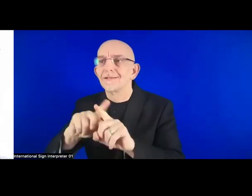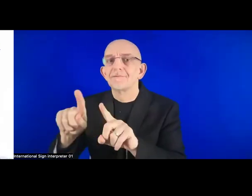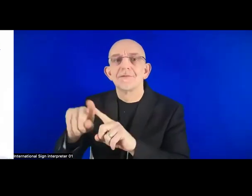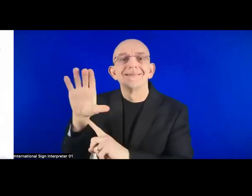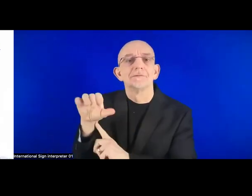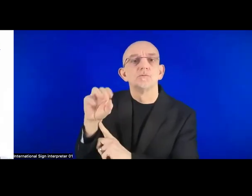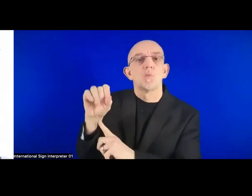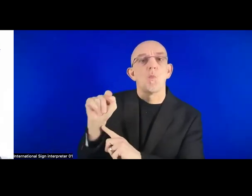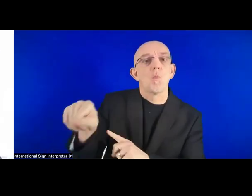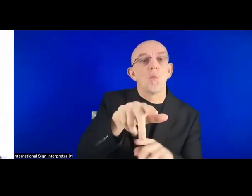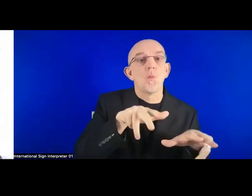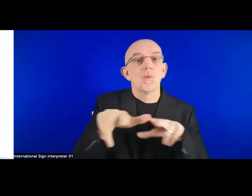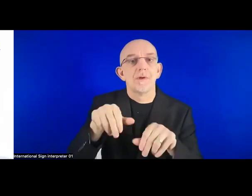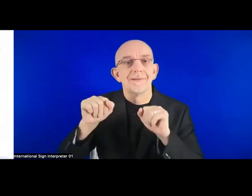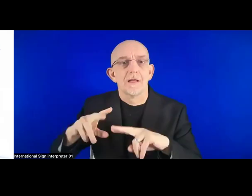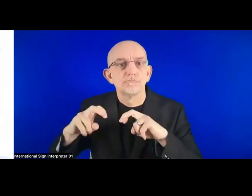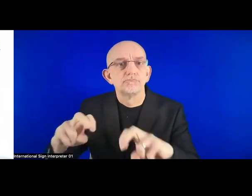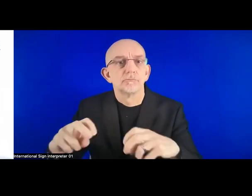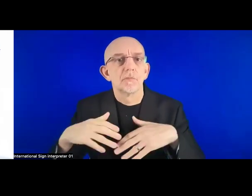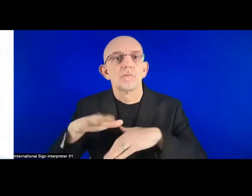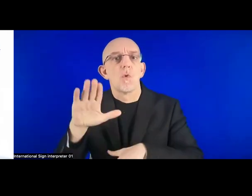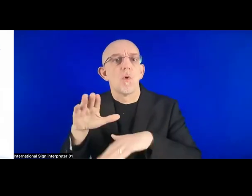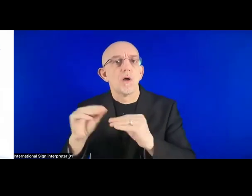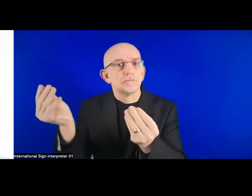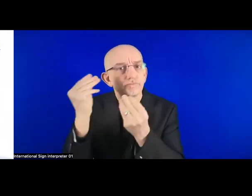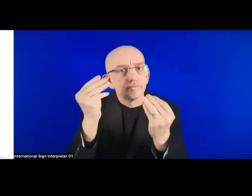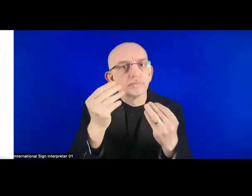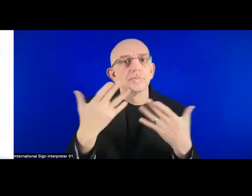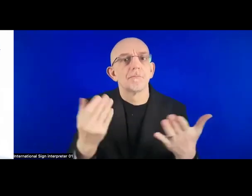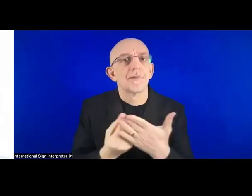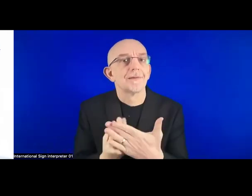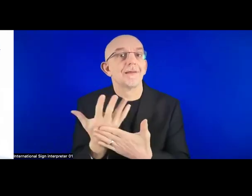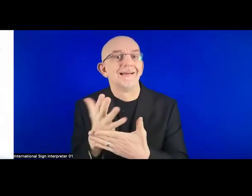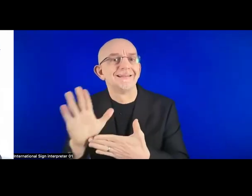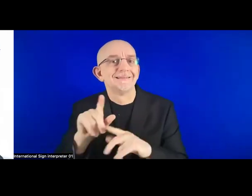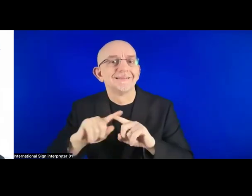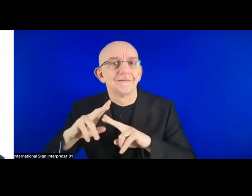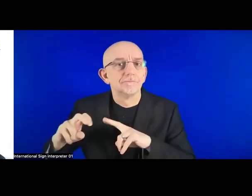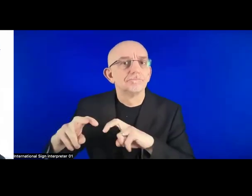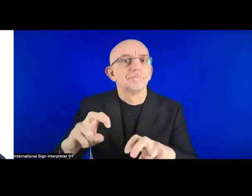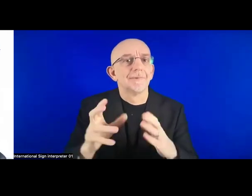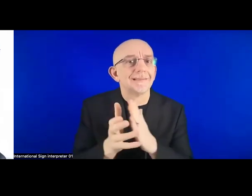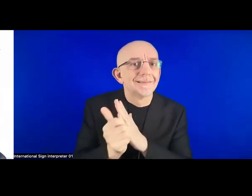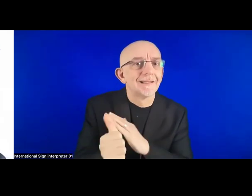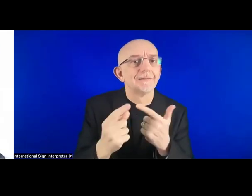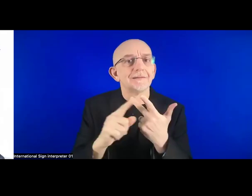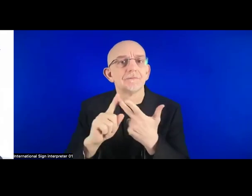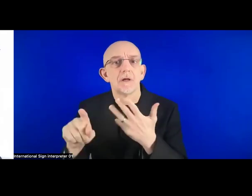That's as much as I am going to say for now about the background to the project and the other partner organisations and I am going to use the rest of my time in this